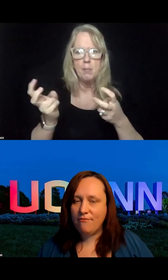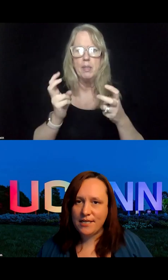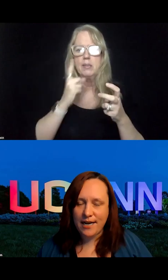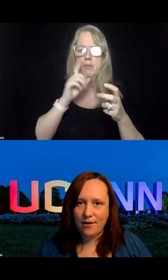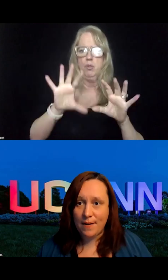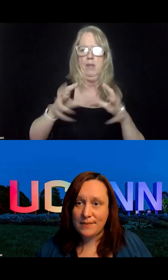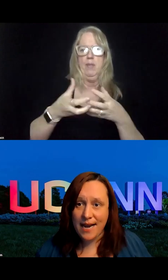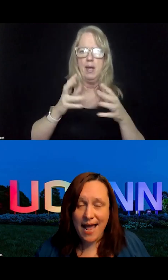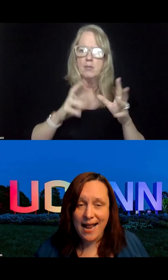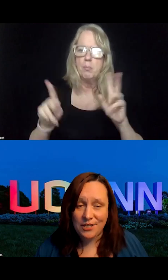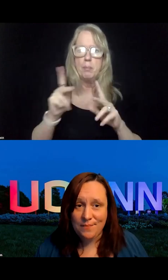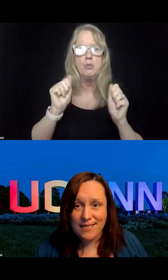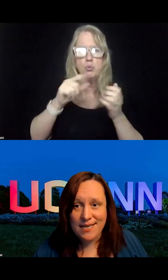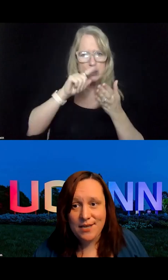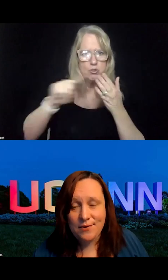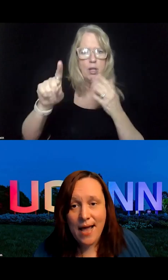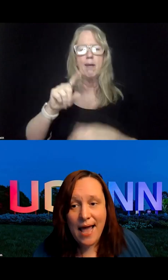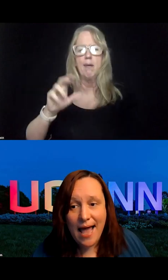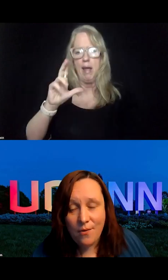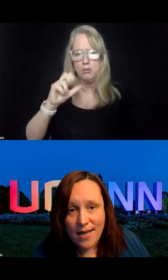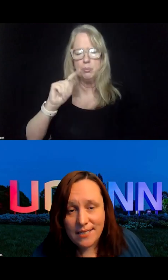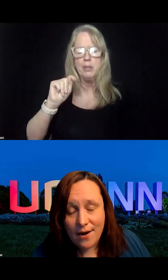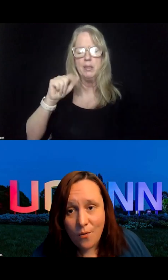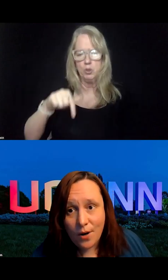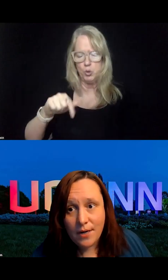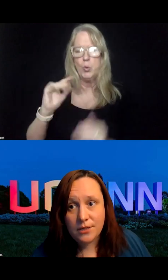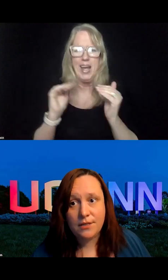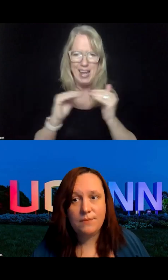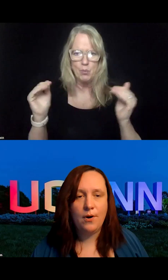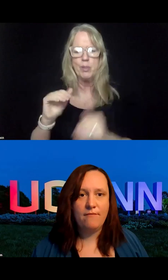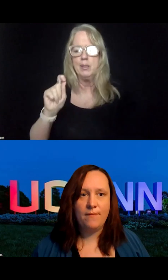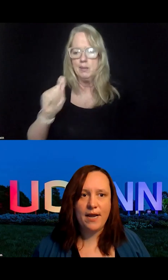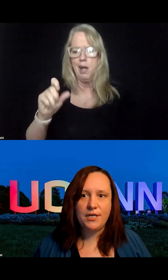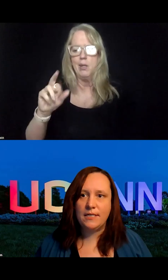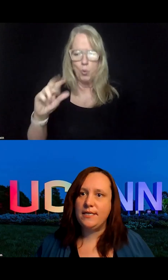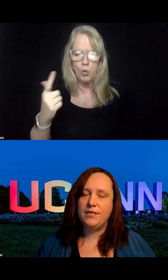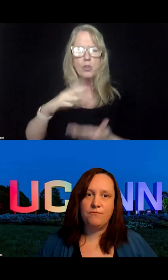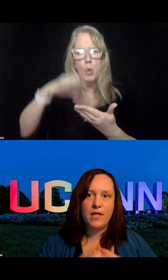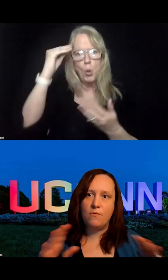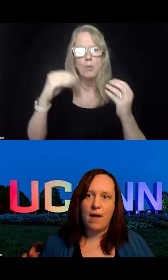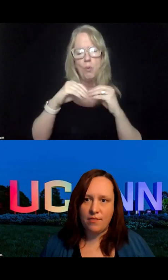DEFINITELY CHECK OUT OUR WEBSITE AS LGBTQ EQUITY.ORG AND CHECK